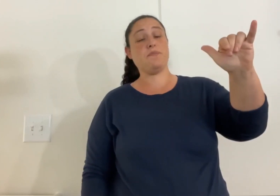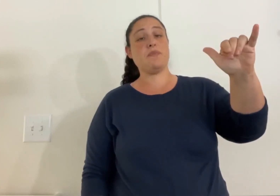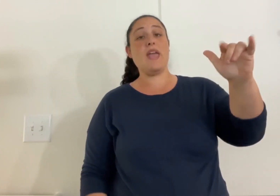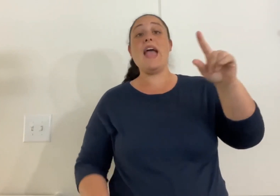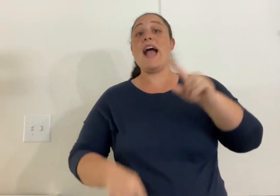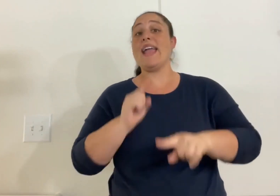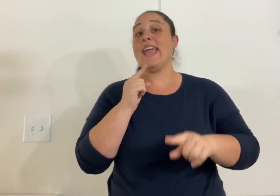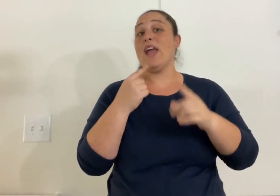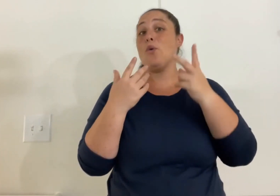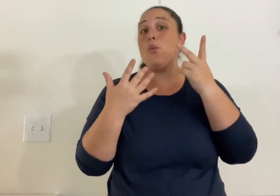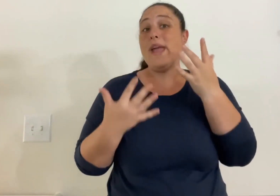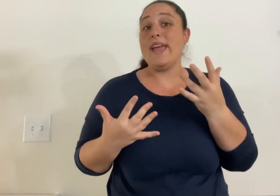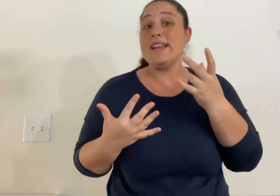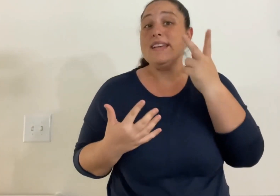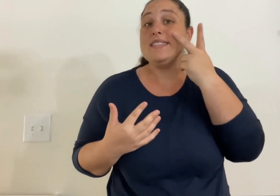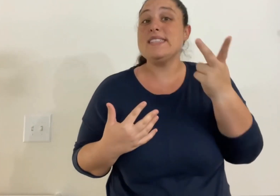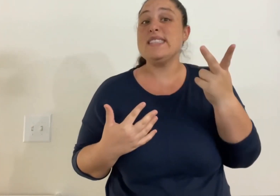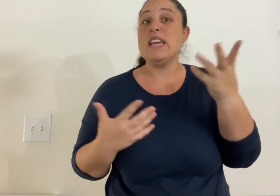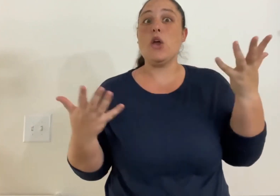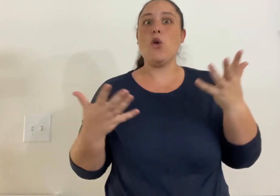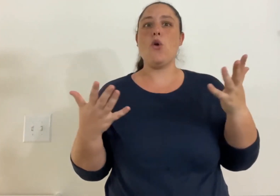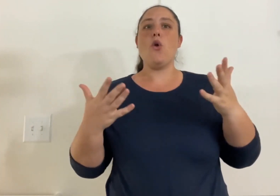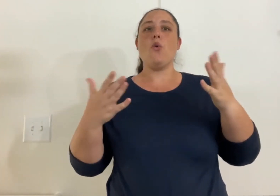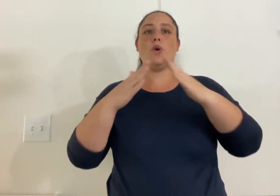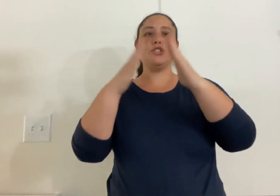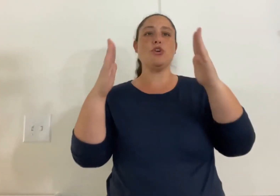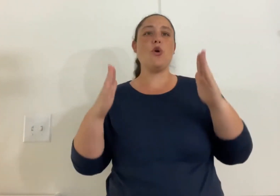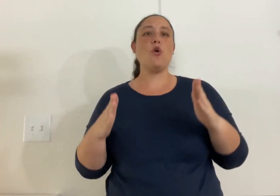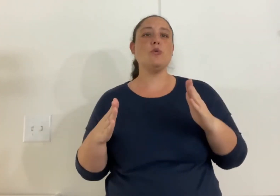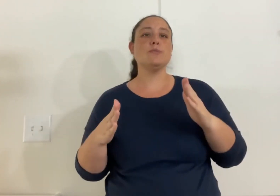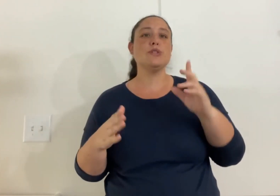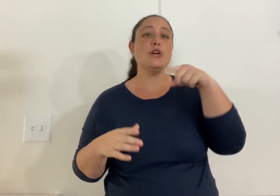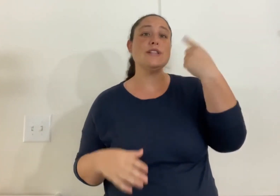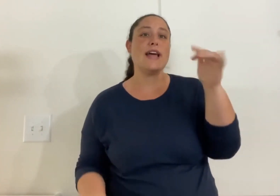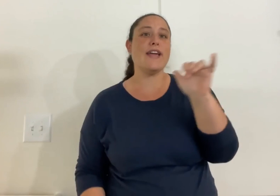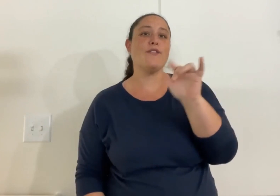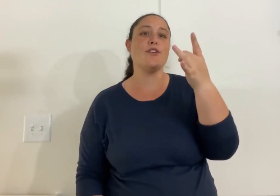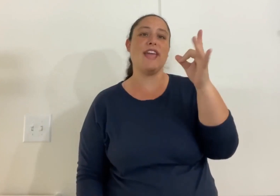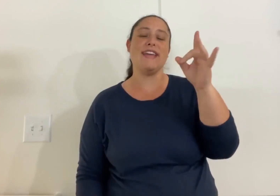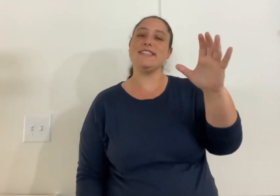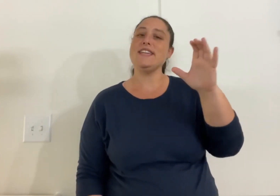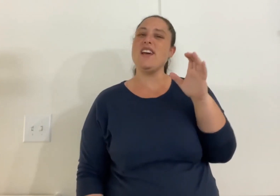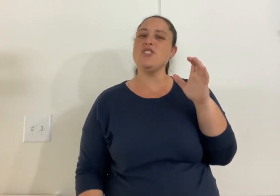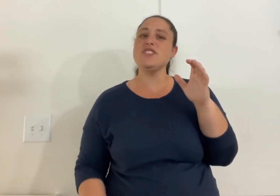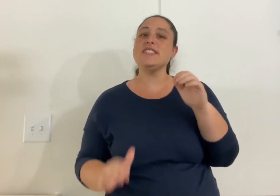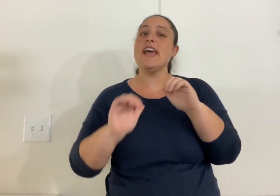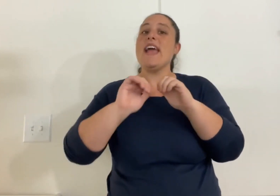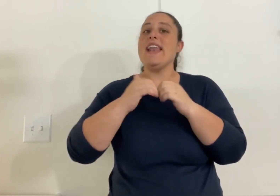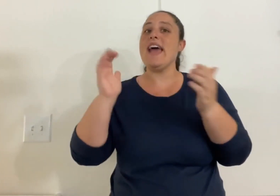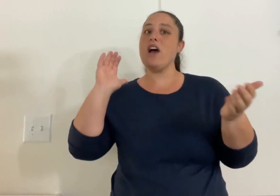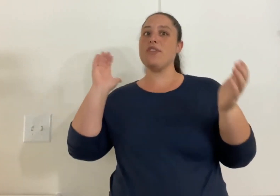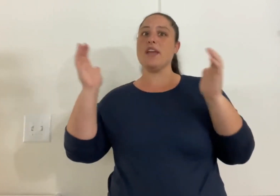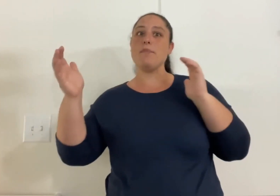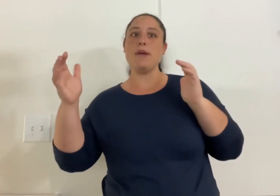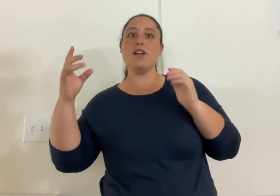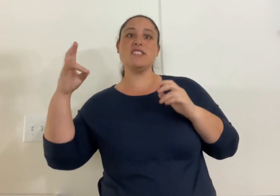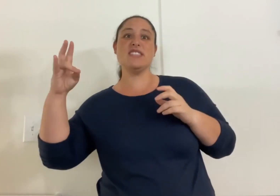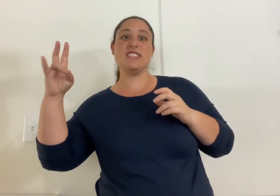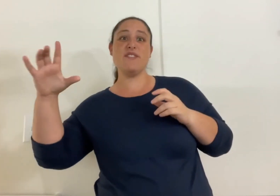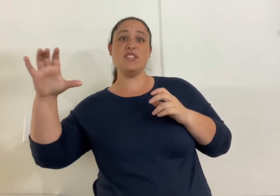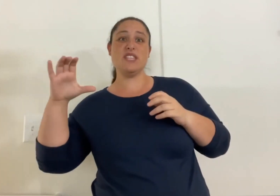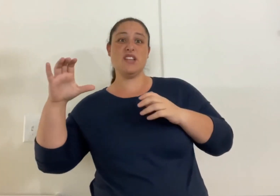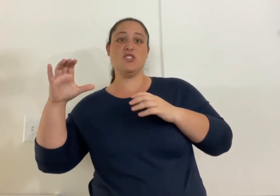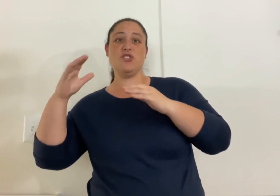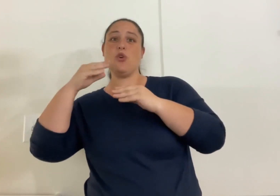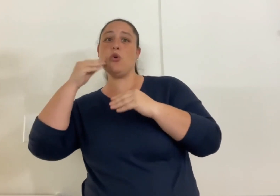I can't wait to see what your homes look like from the 1800's and how they compare to the